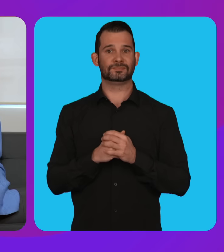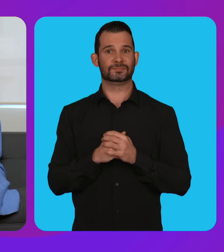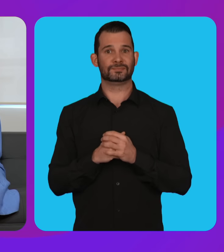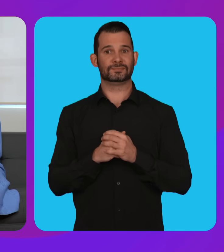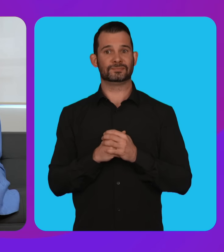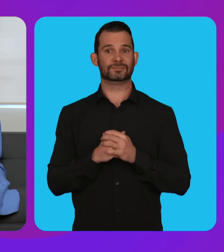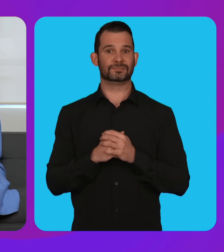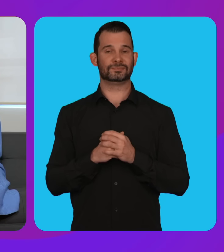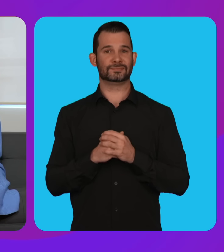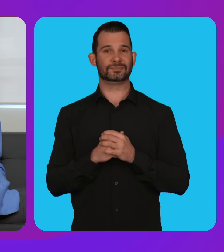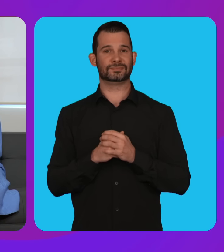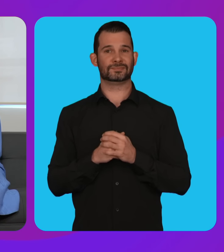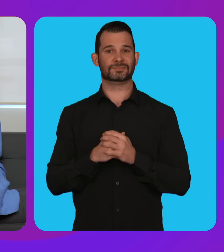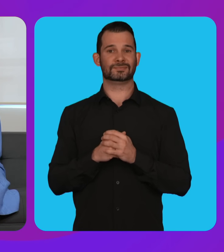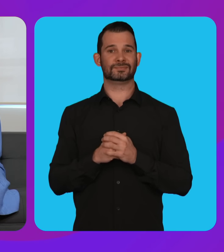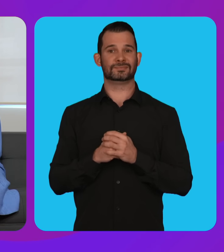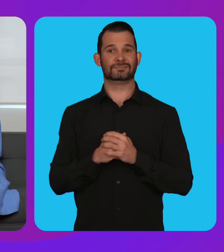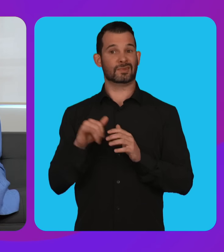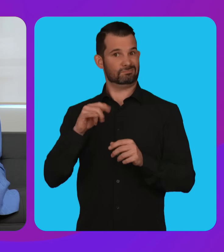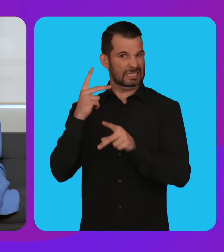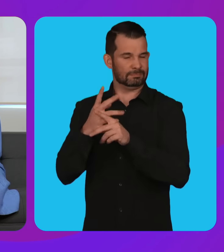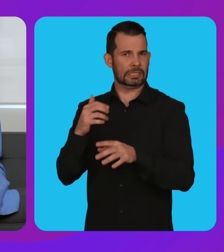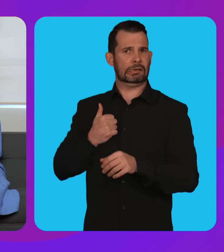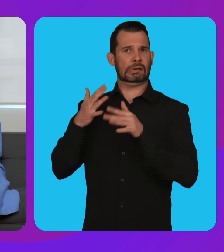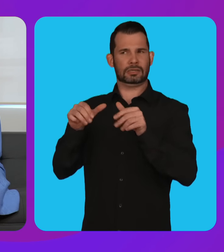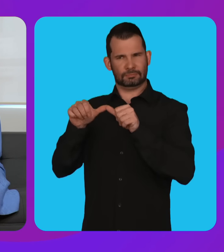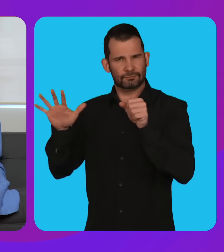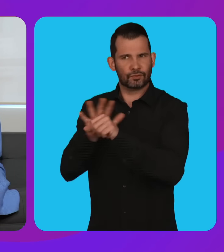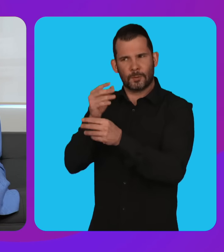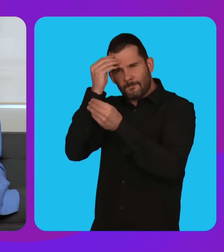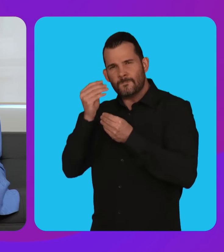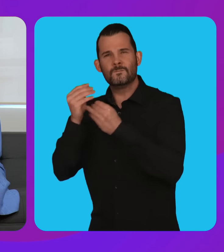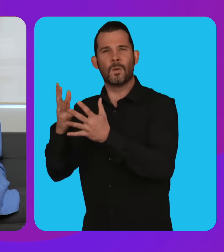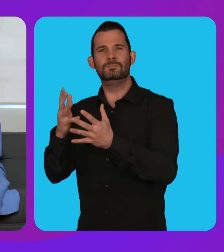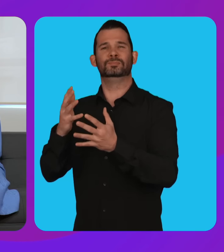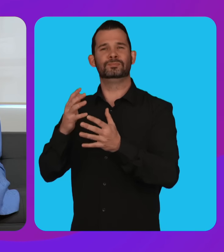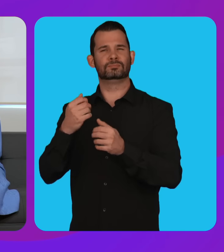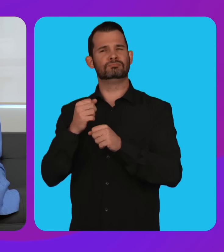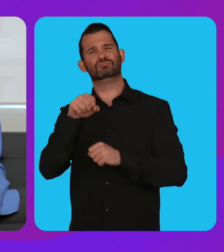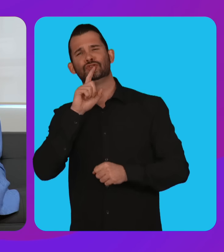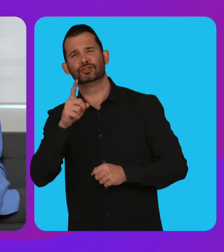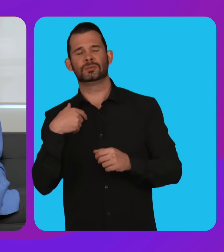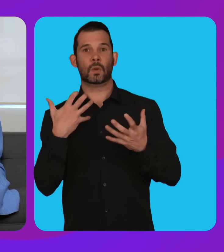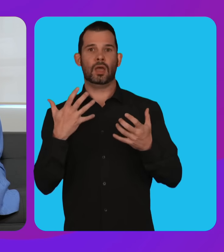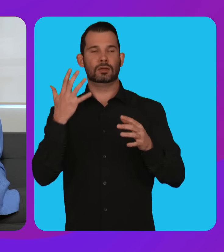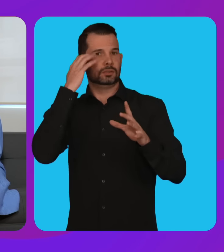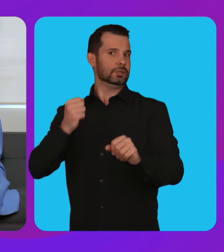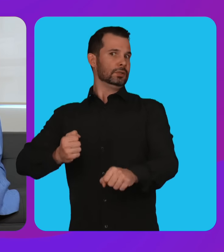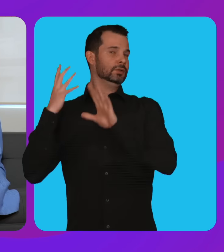[Interpreter 2] Keeping Canadians well informed, sure, we'd all love to forget the whole COVID-19 period.